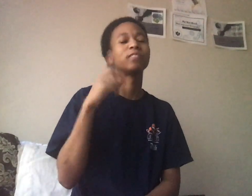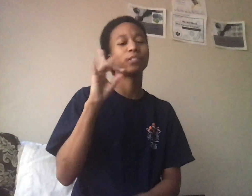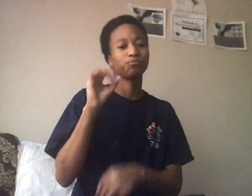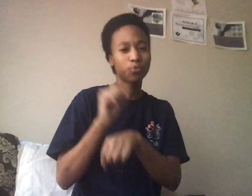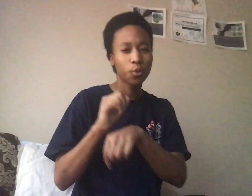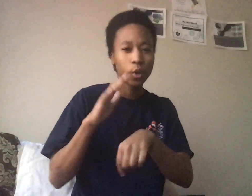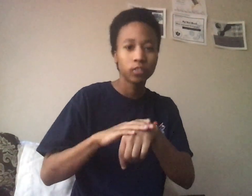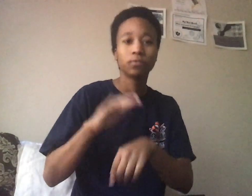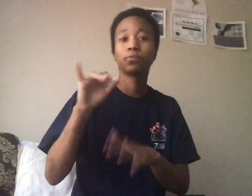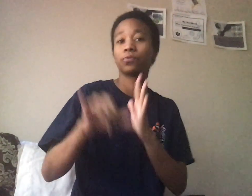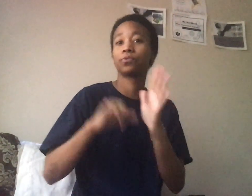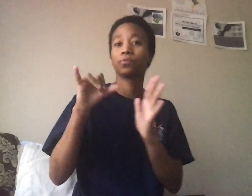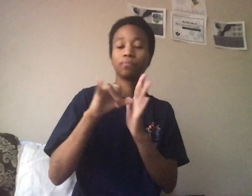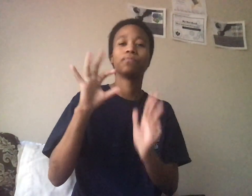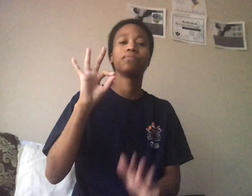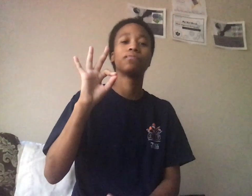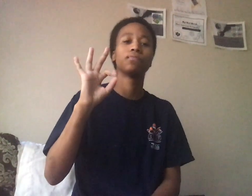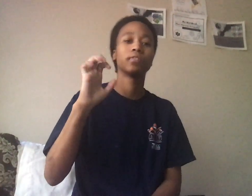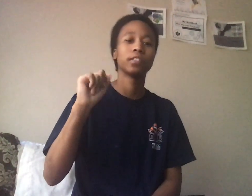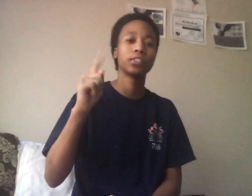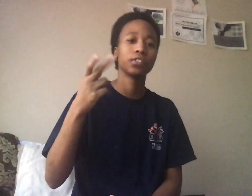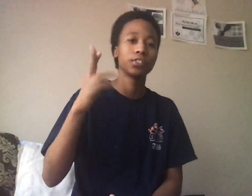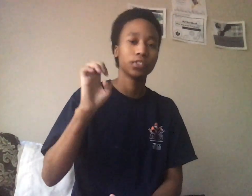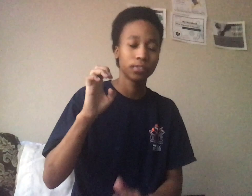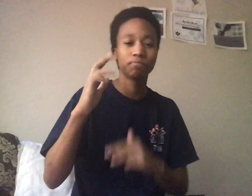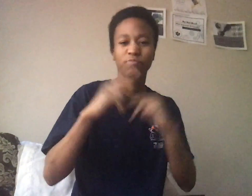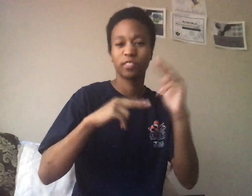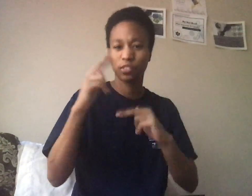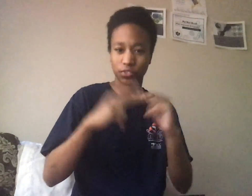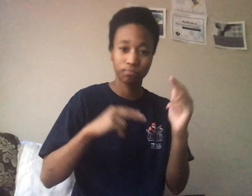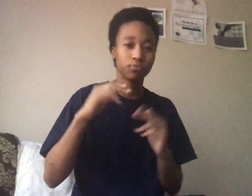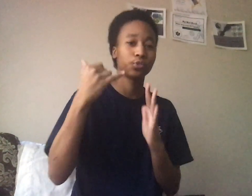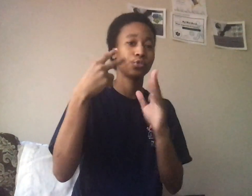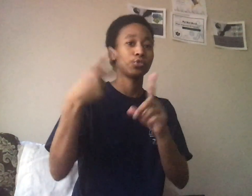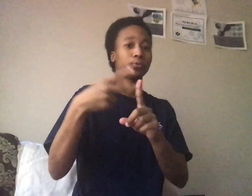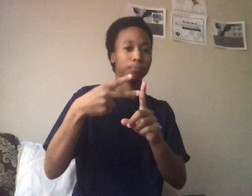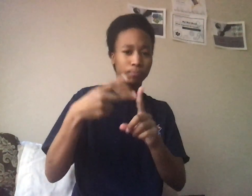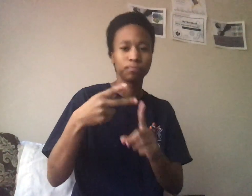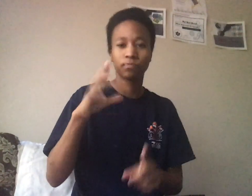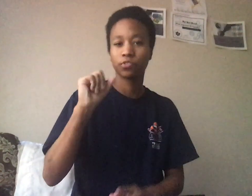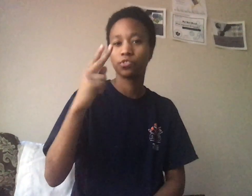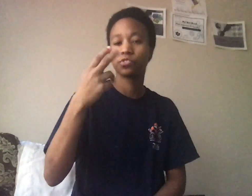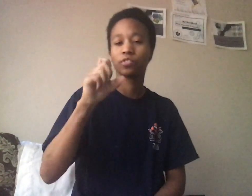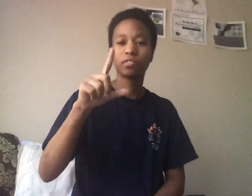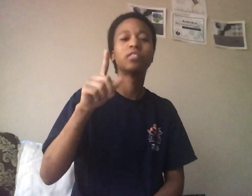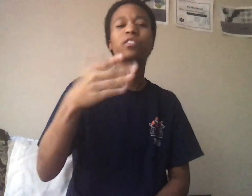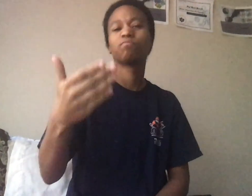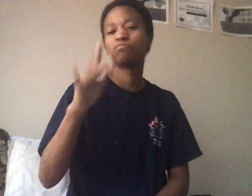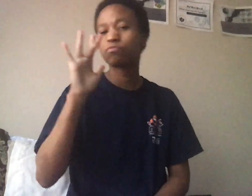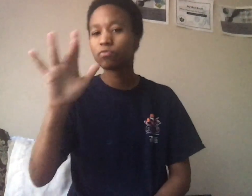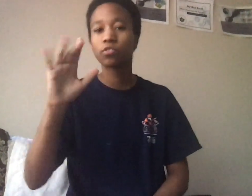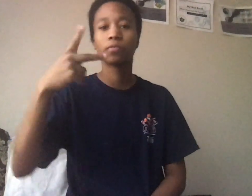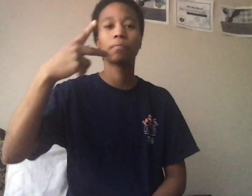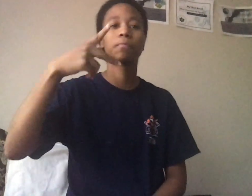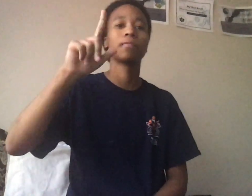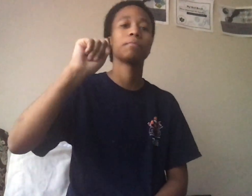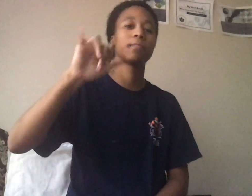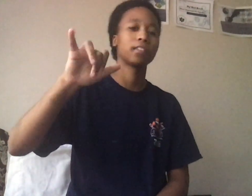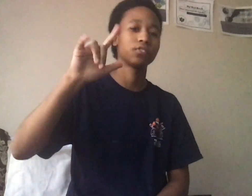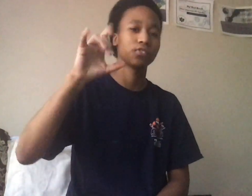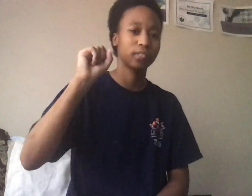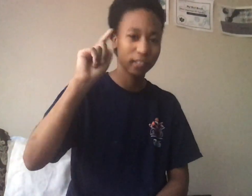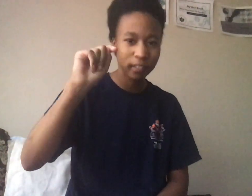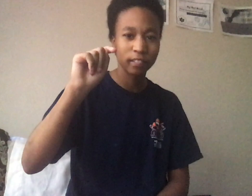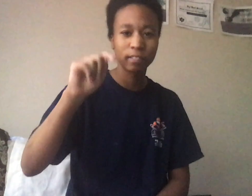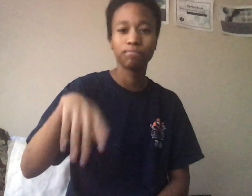I did work on youtube features building on a youtube channel, start click playlist.